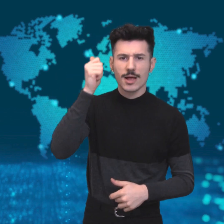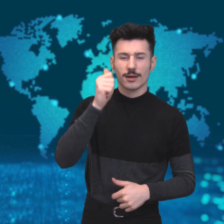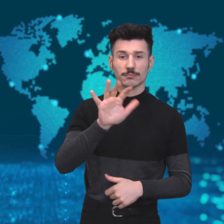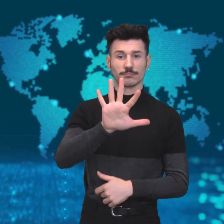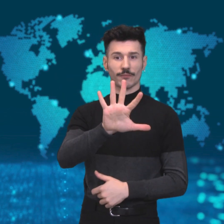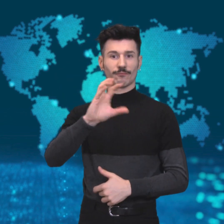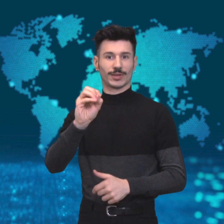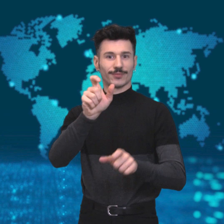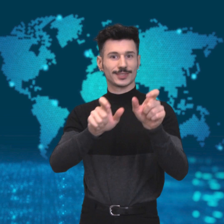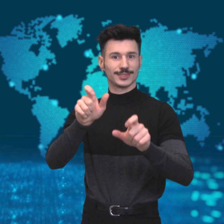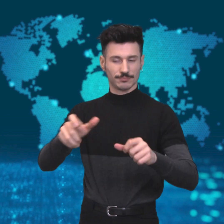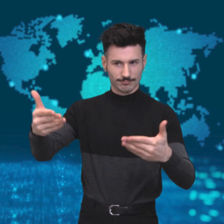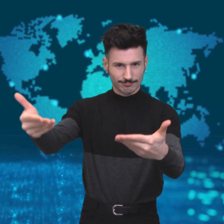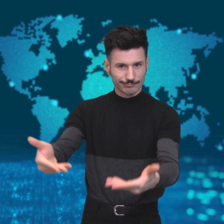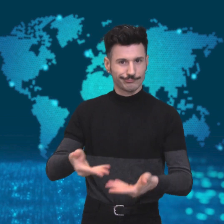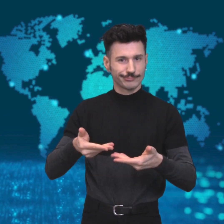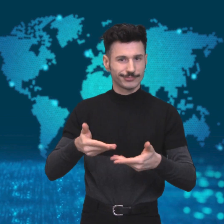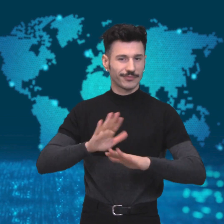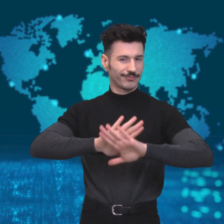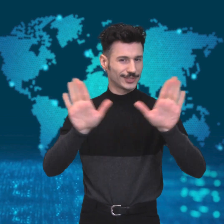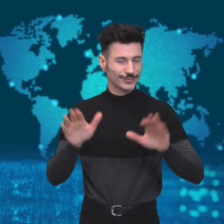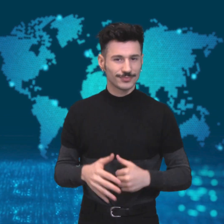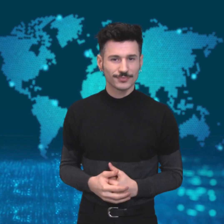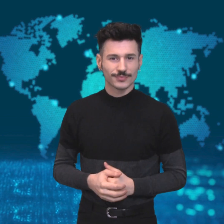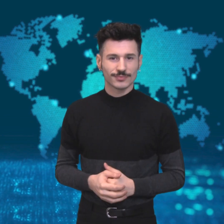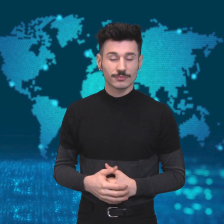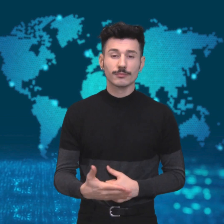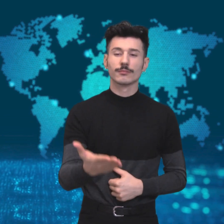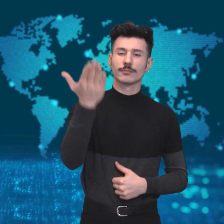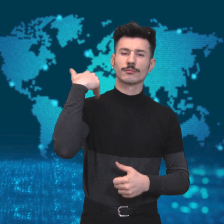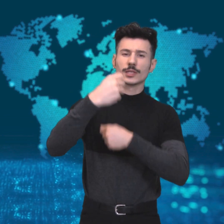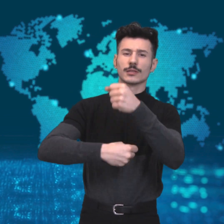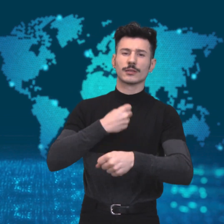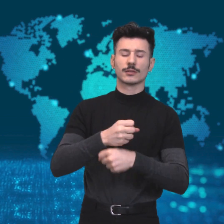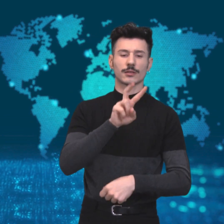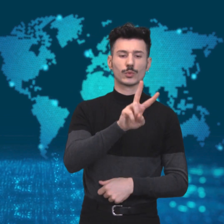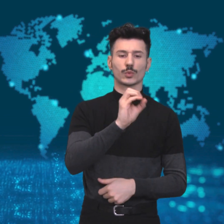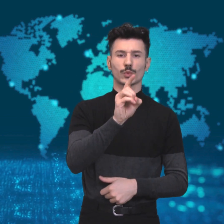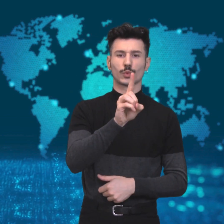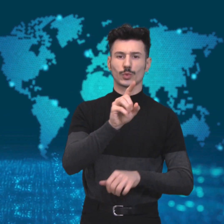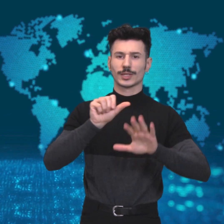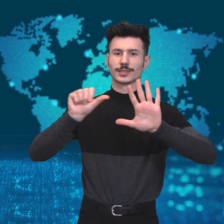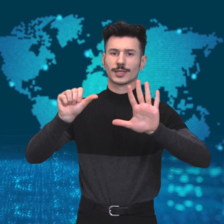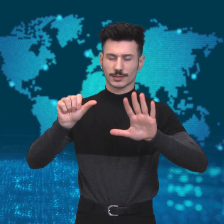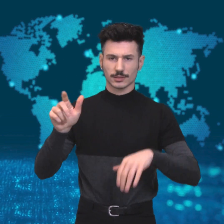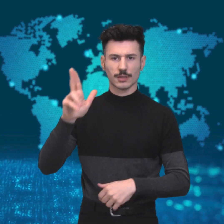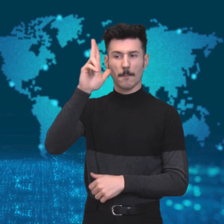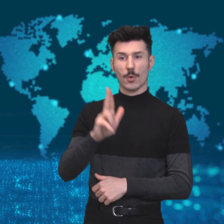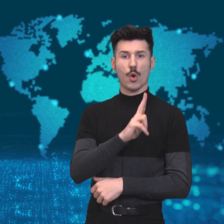opening its space to as many as 50 homeless men and